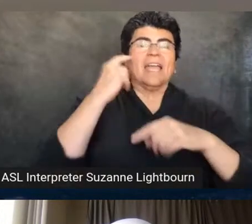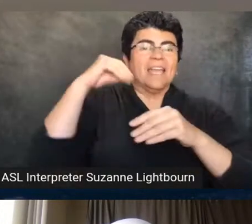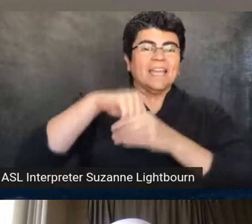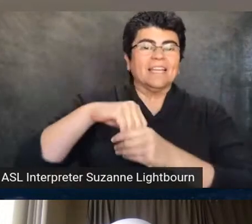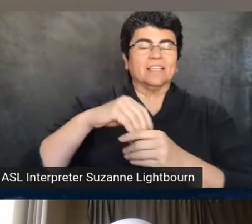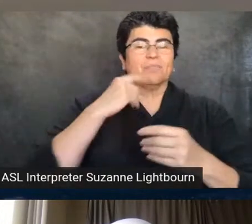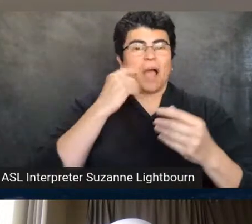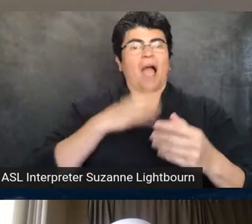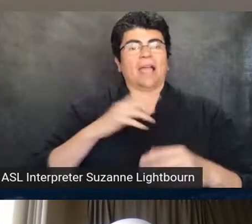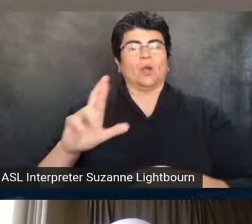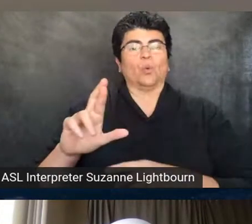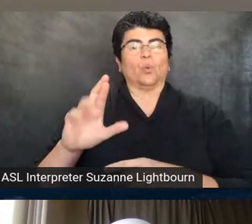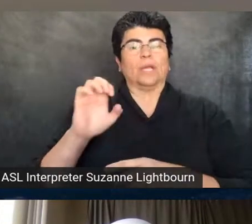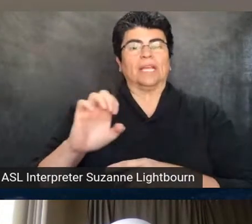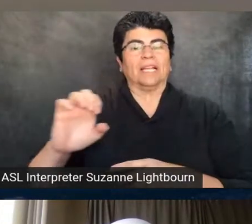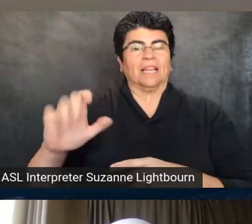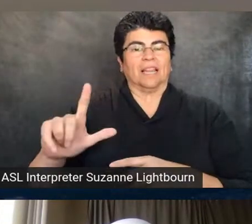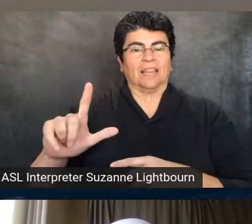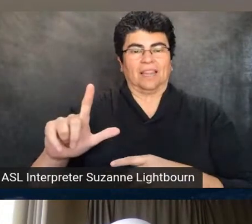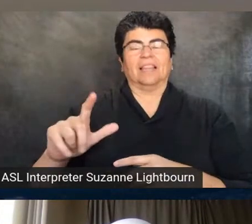So let's take a look at your reel.